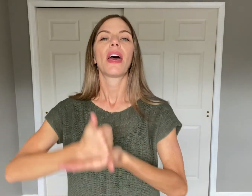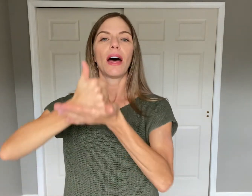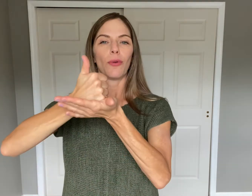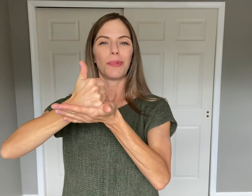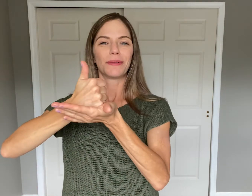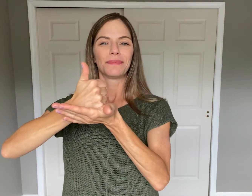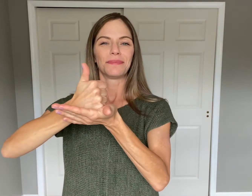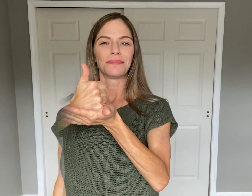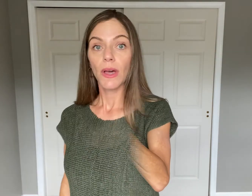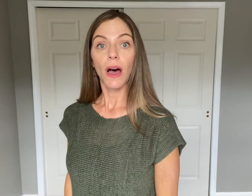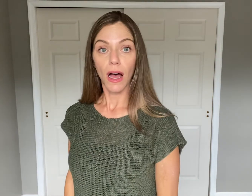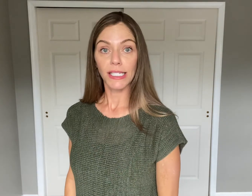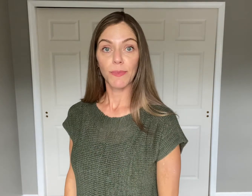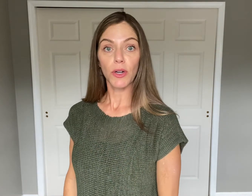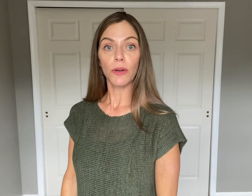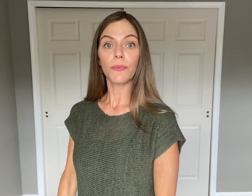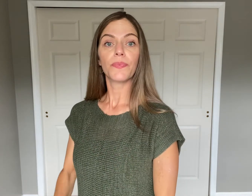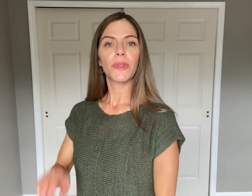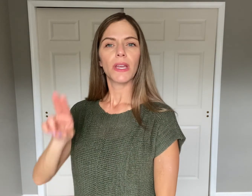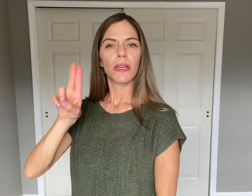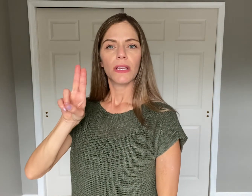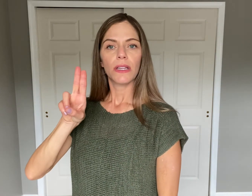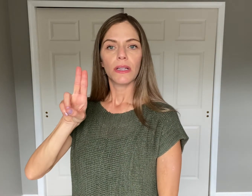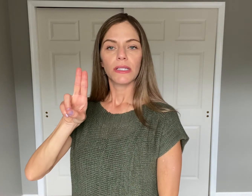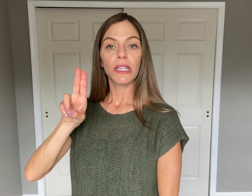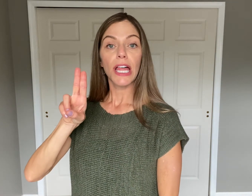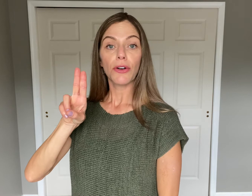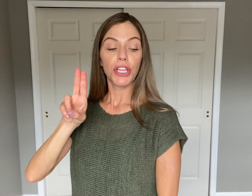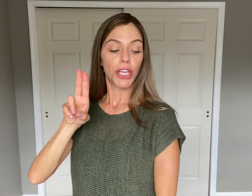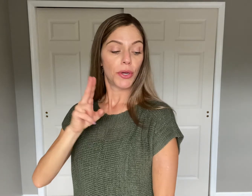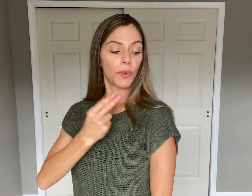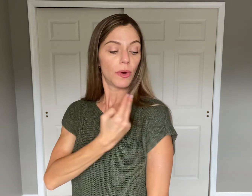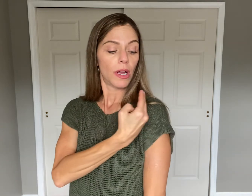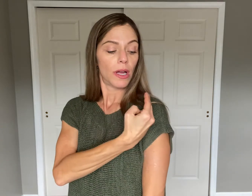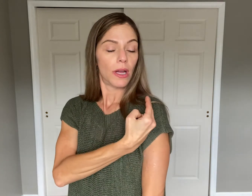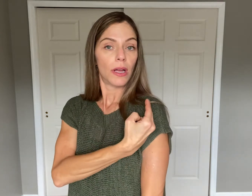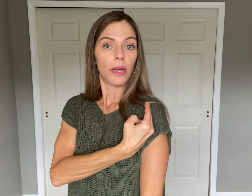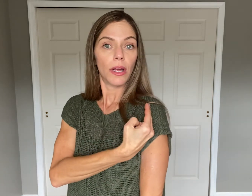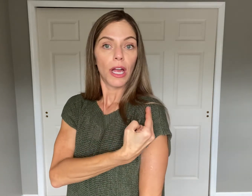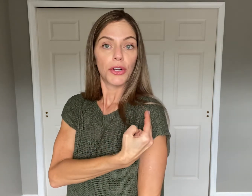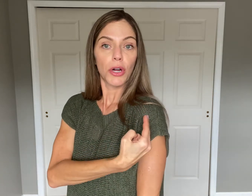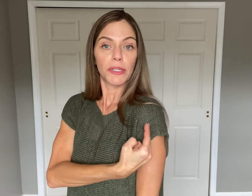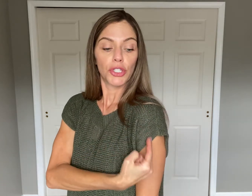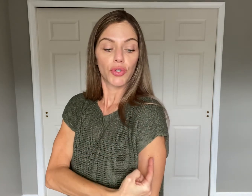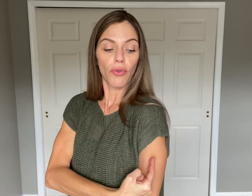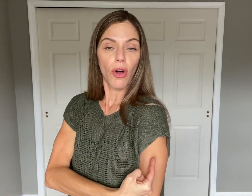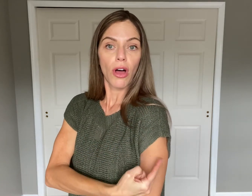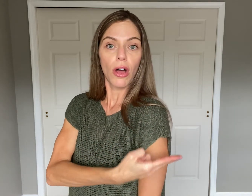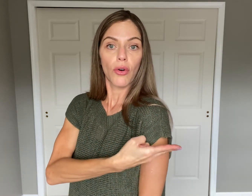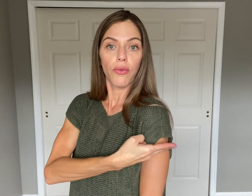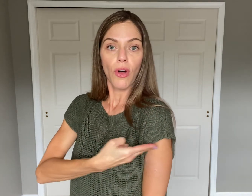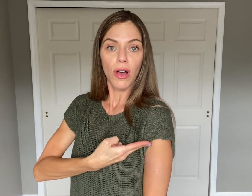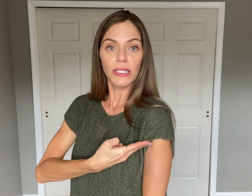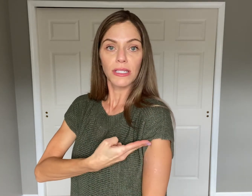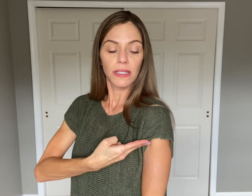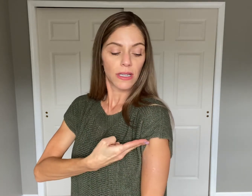"Help" HOSPITAL It's the letter "U" and you're going to draw a cross